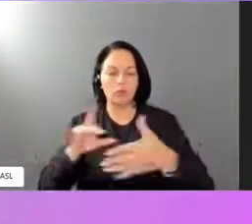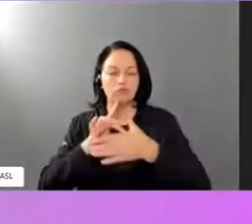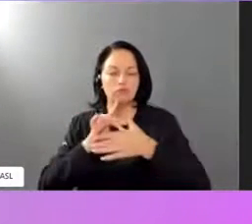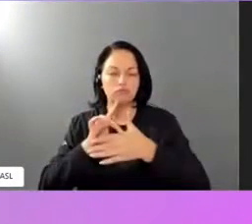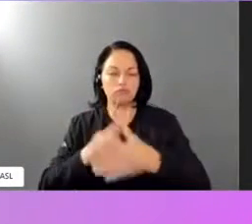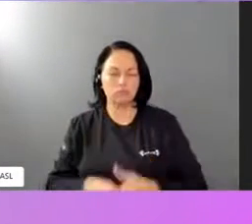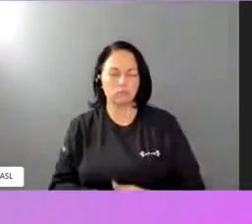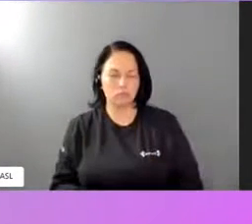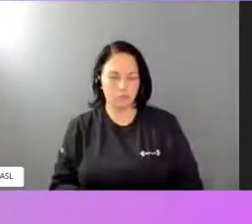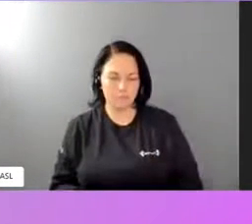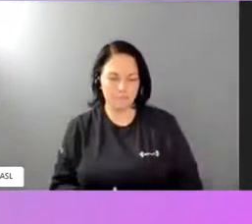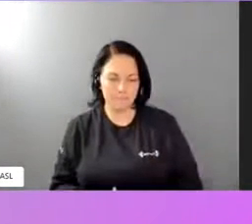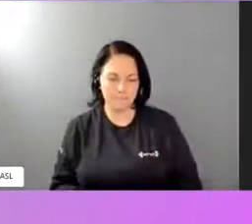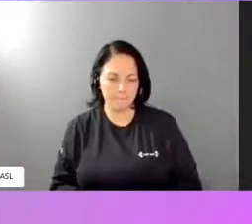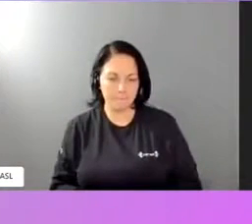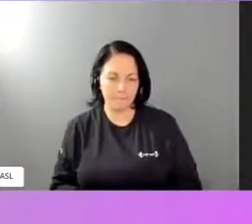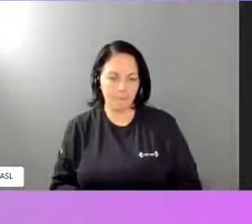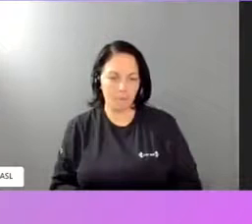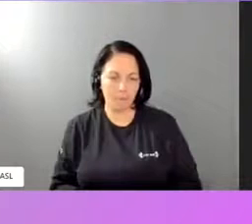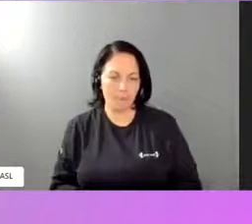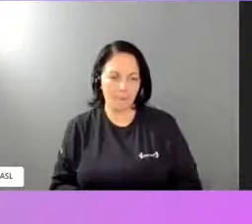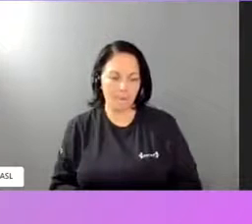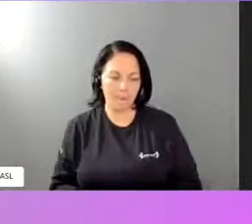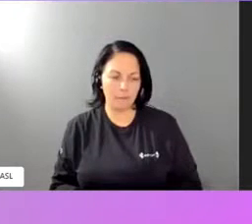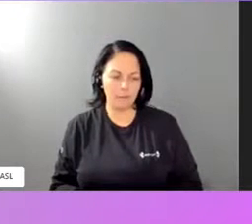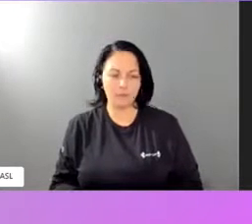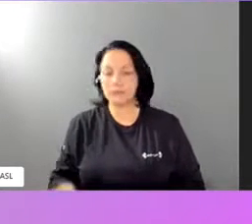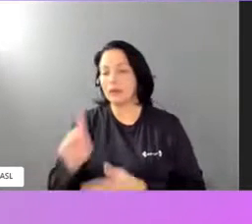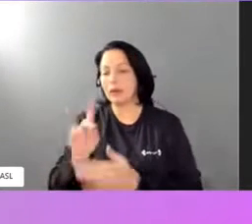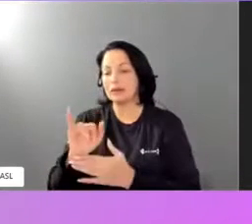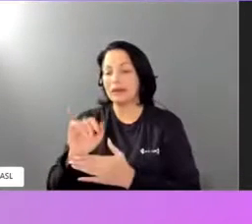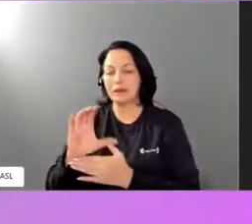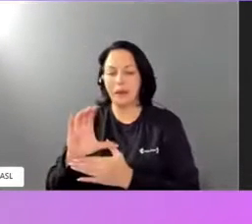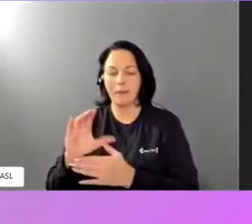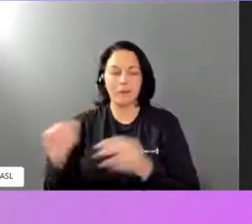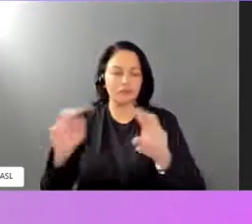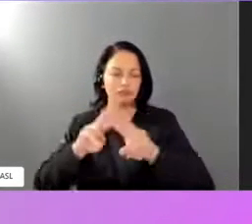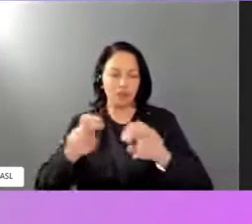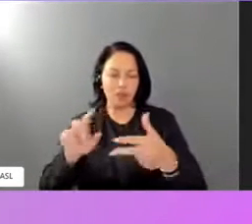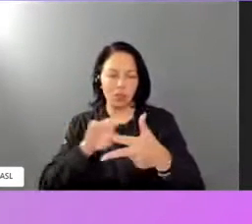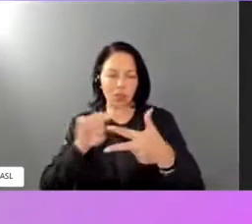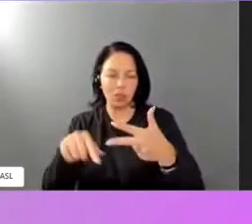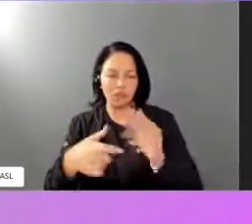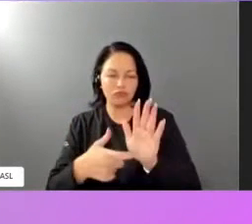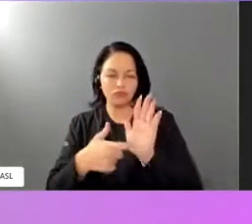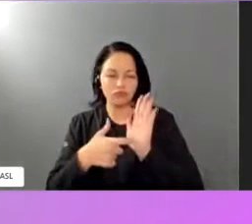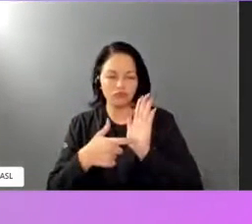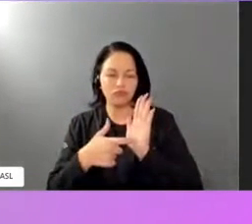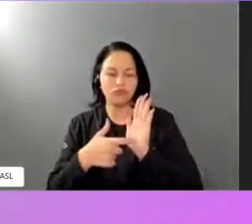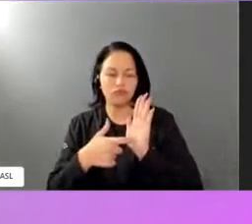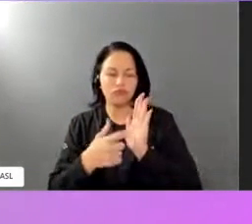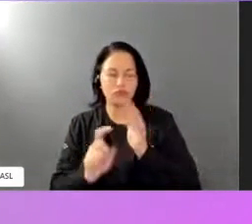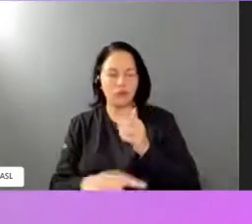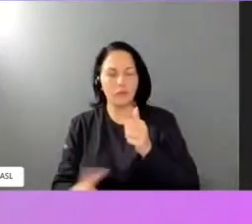scan on a real application or page versus on the line of code out of the context.